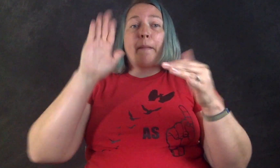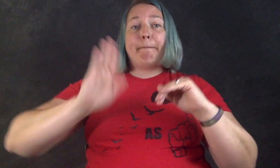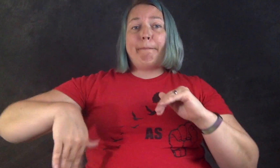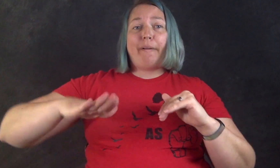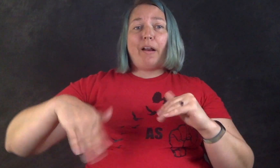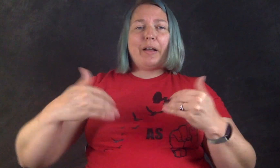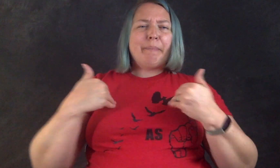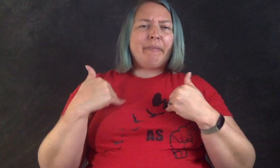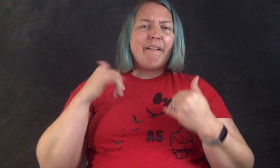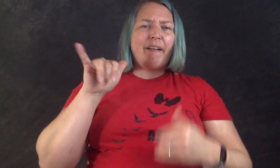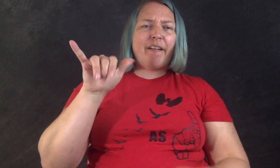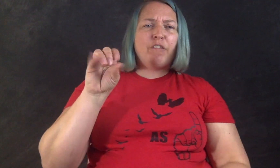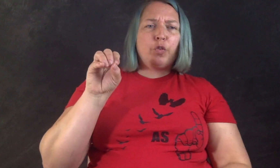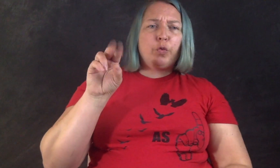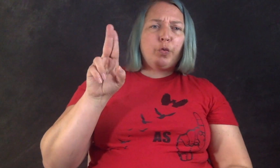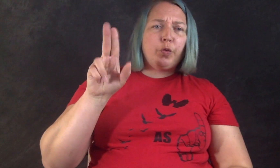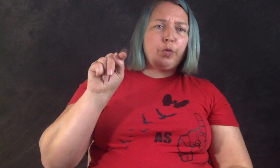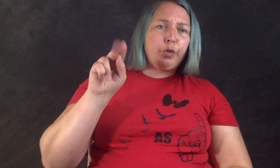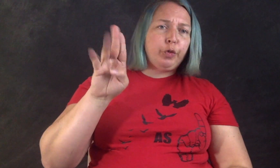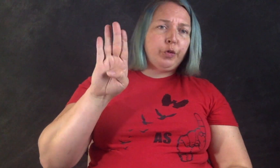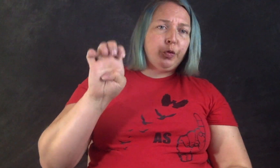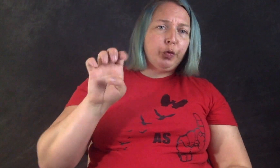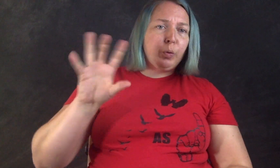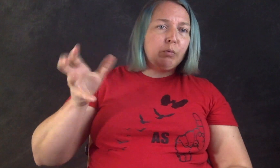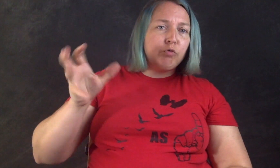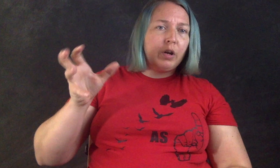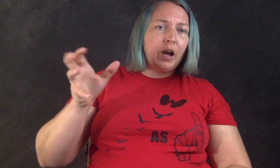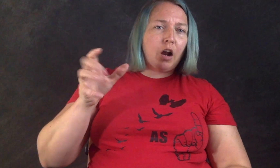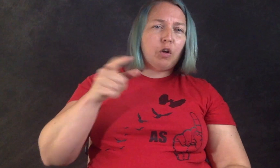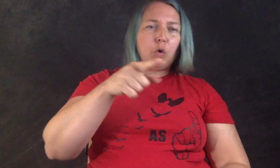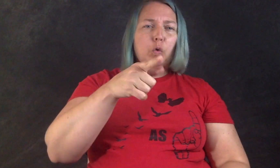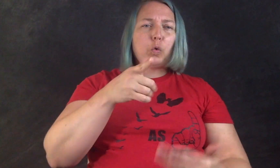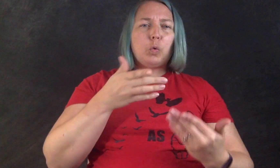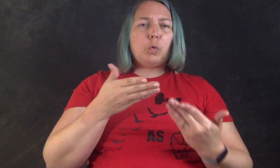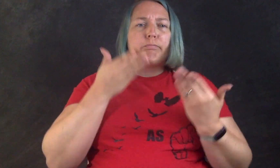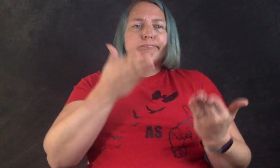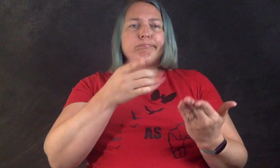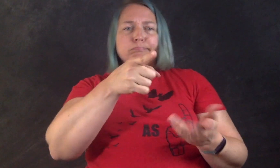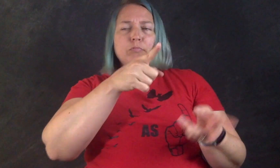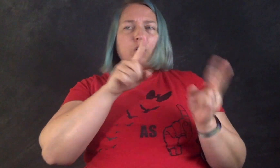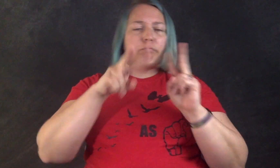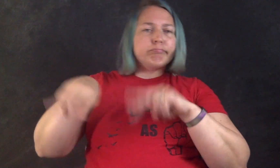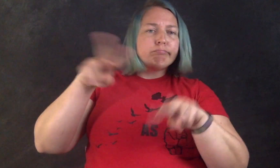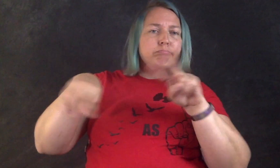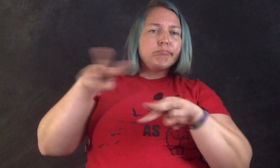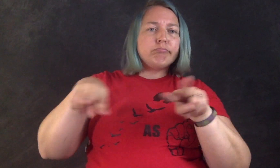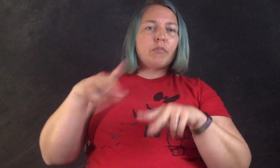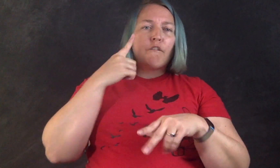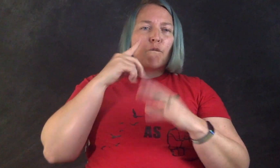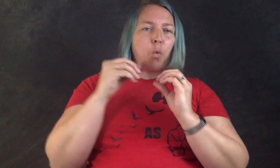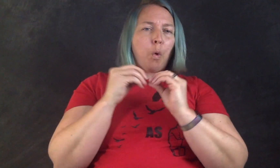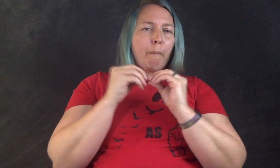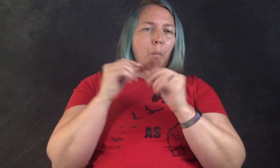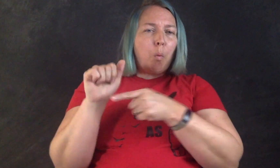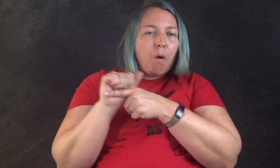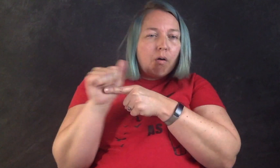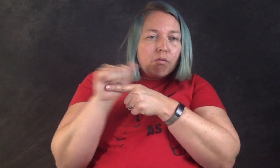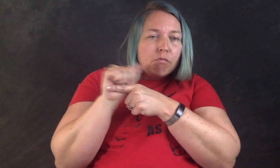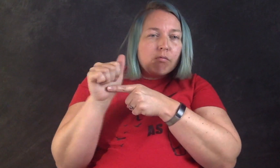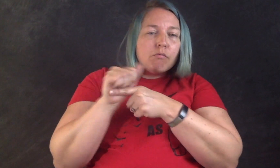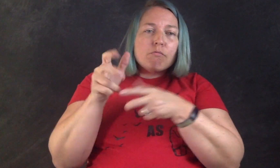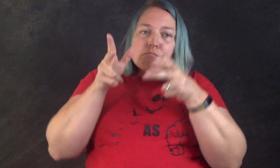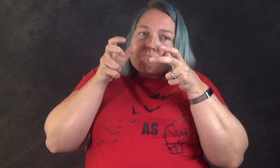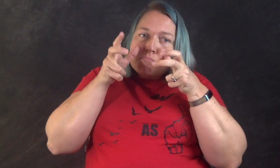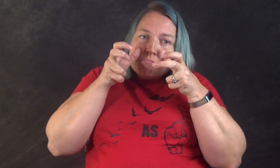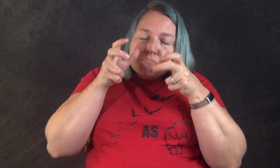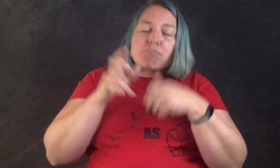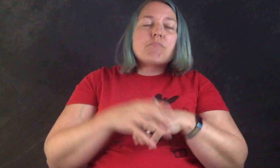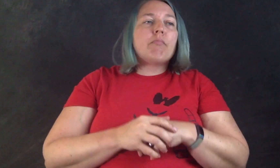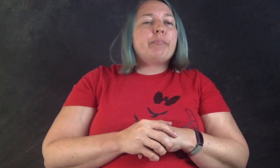At the end of the list, there's a list of suggested Youtube Channel to check out for more receptive practice.